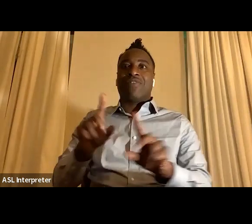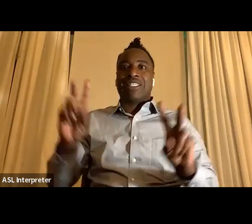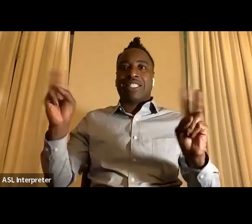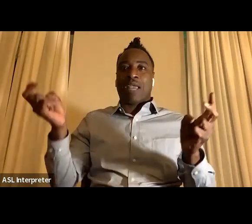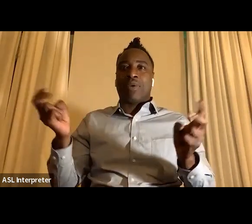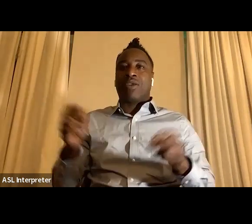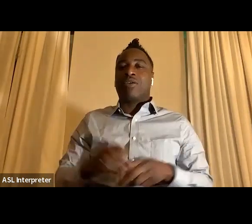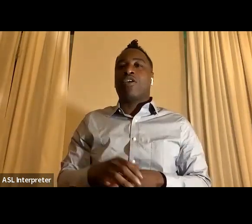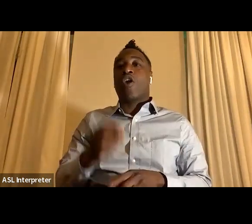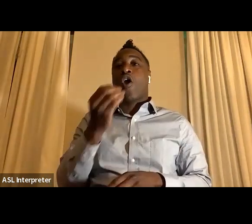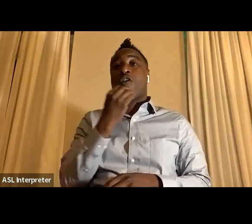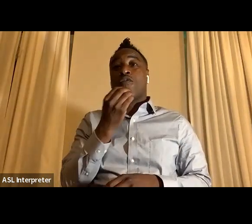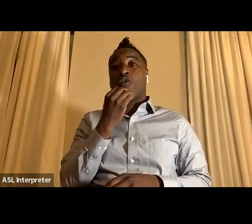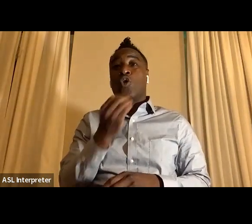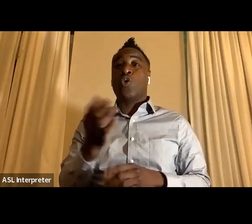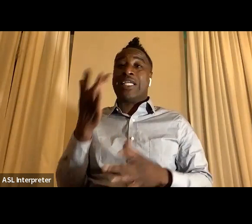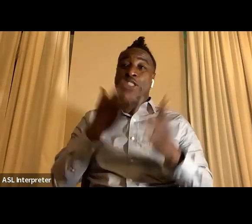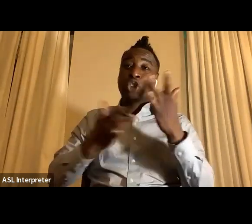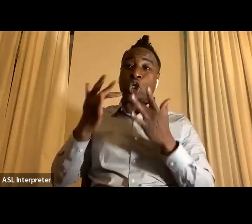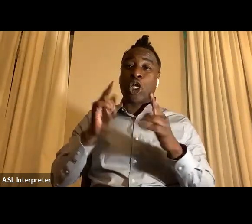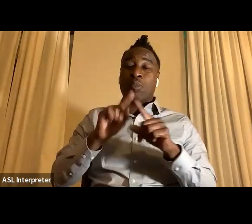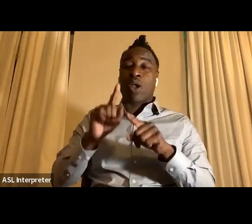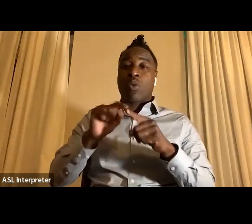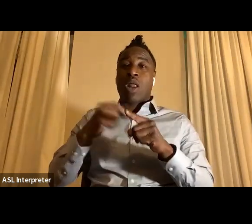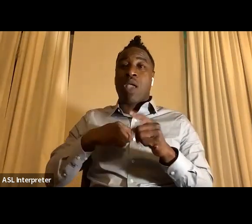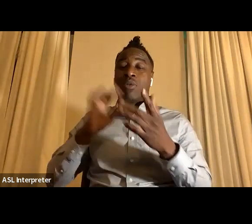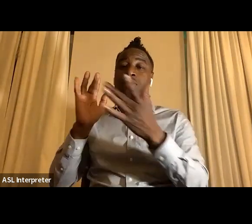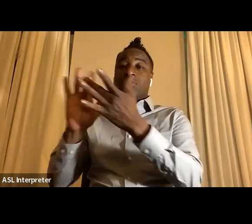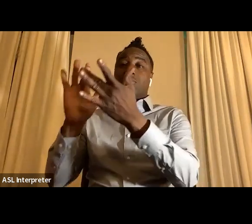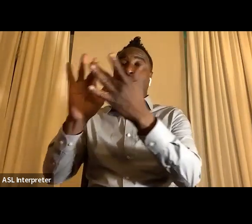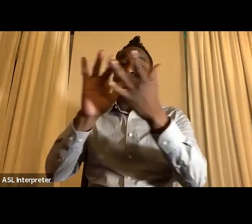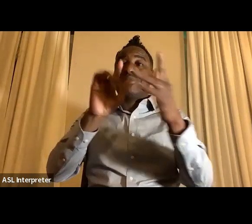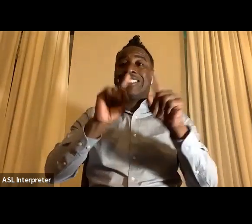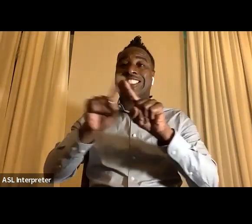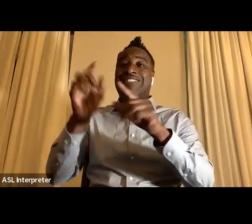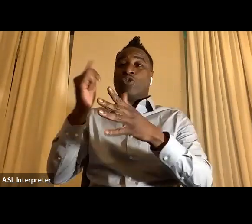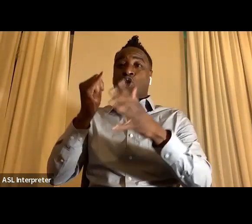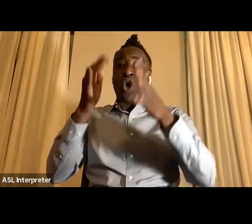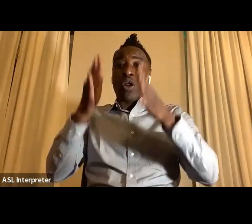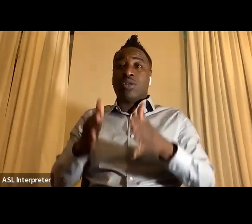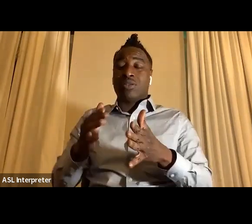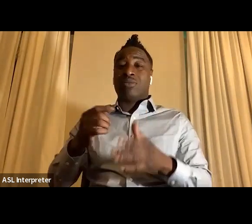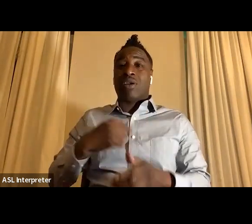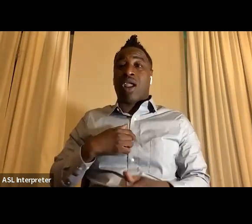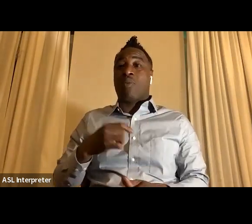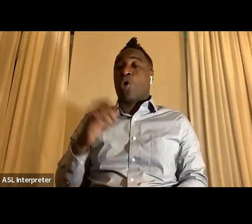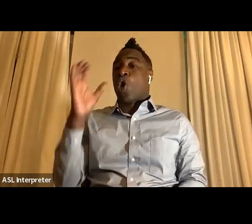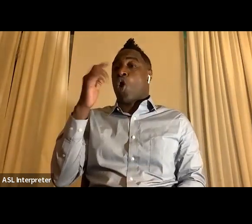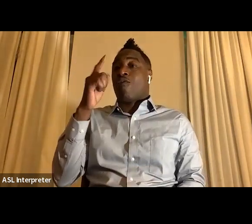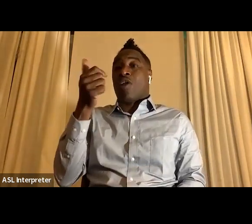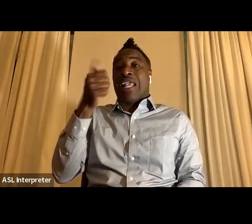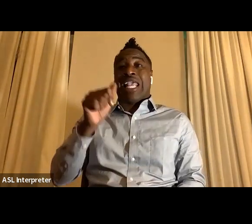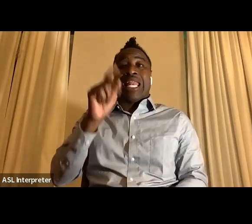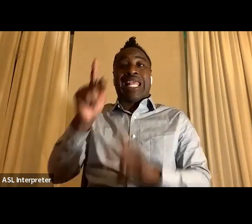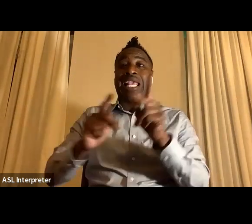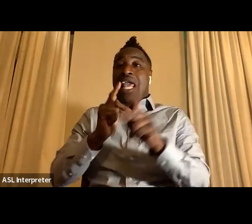But when I was reaching out to the artists and everything, I was really looking for any type of connection to food because.